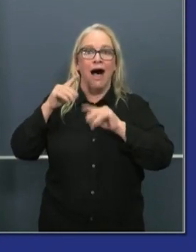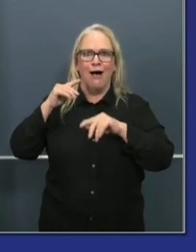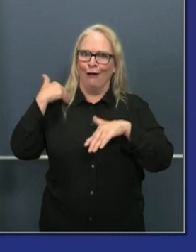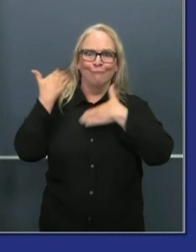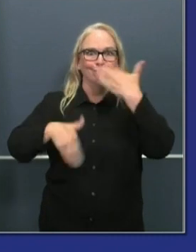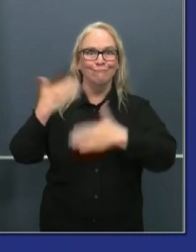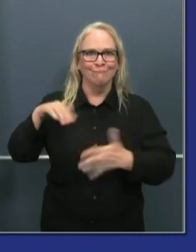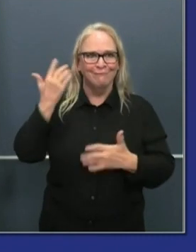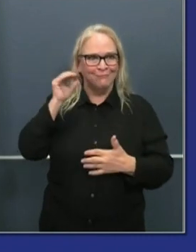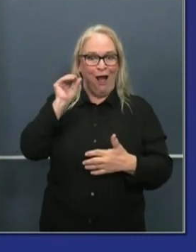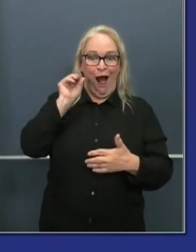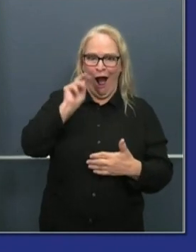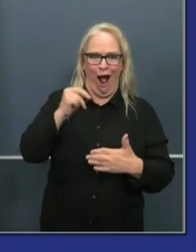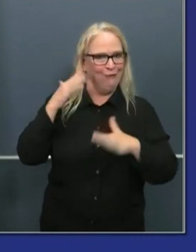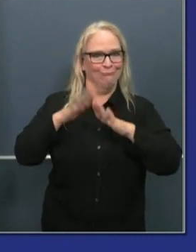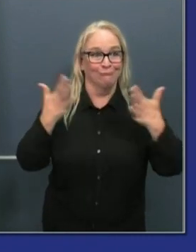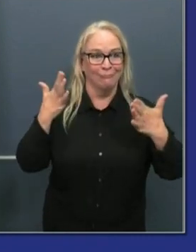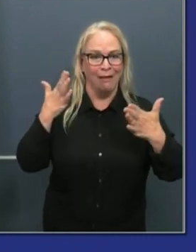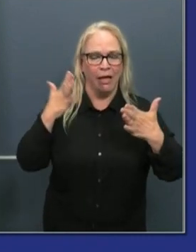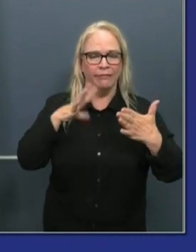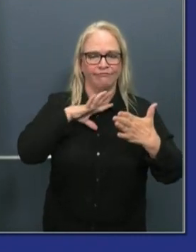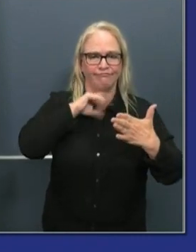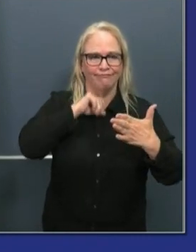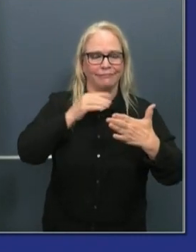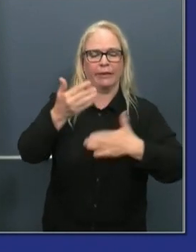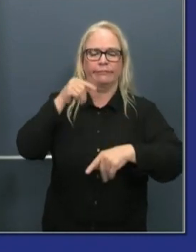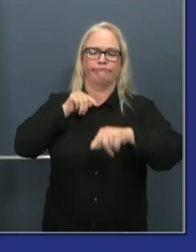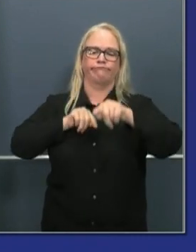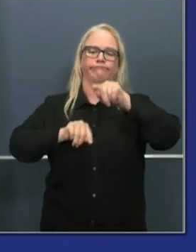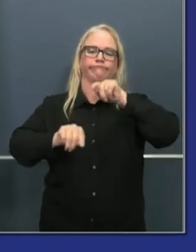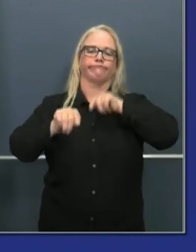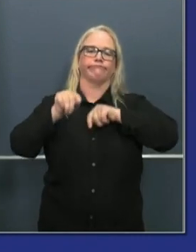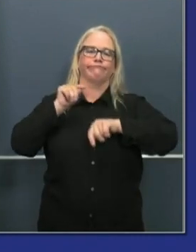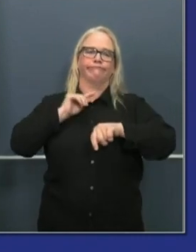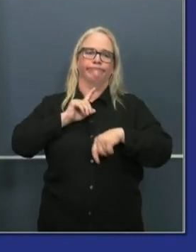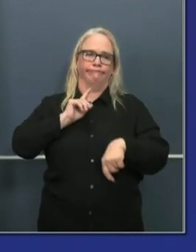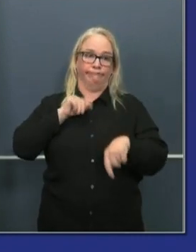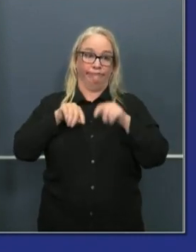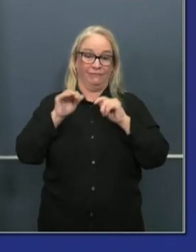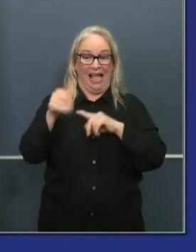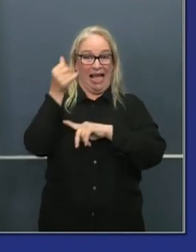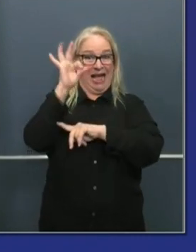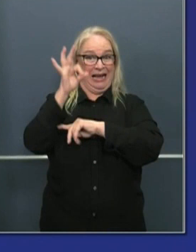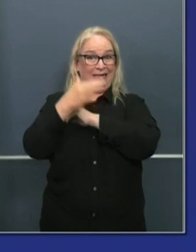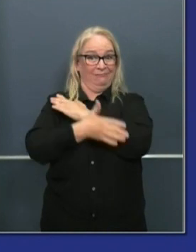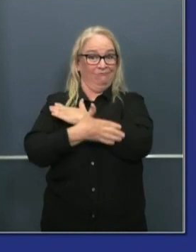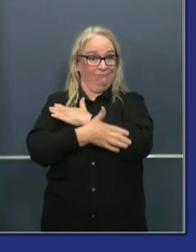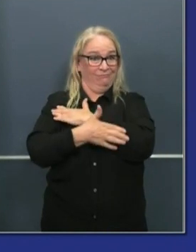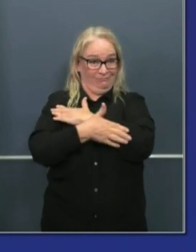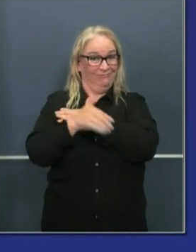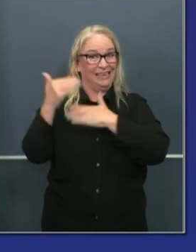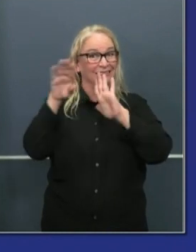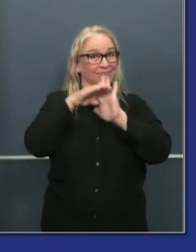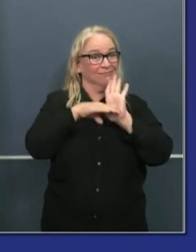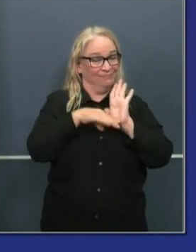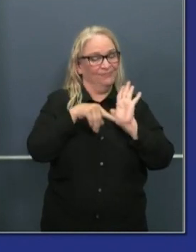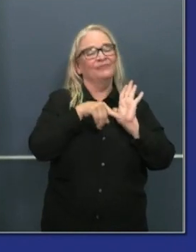WHEN WE TALK ABOUT THIS DIMMER SWITCH WE HAVE TALKED ABOUT FOR MANY MONTHS AND NOT AN ON OR OFF SWITCH BUT A DIMMER SWITCH BASED ON LOCAL CONDITIONS THAT